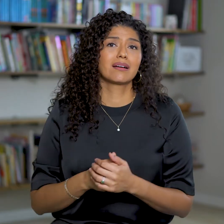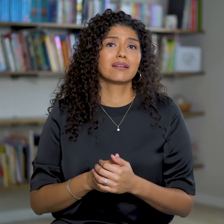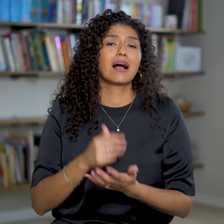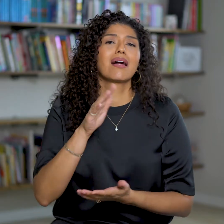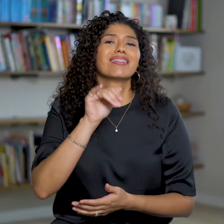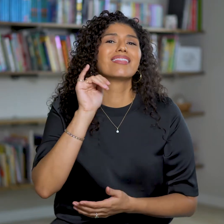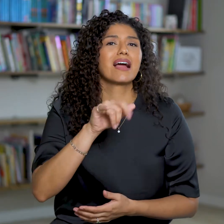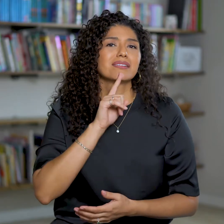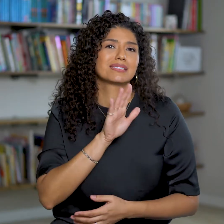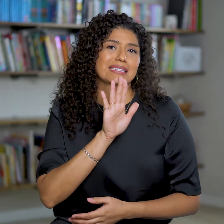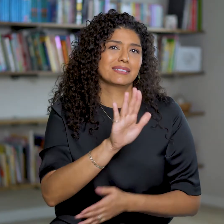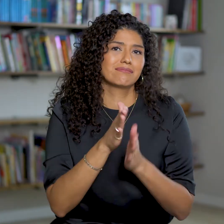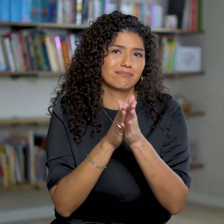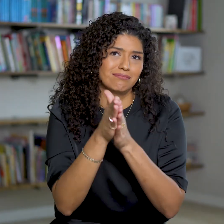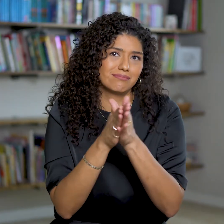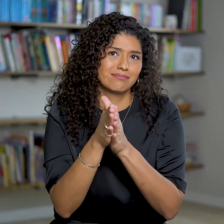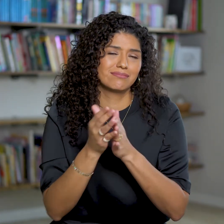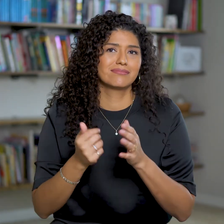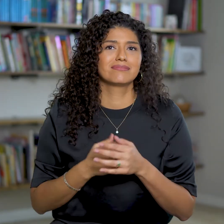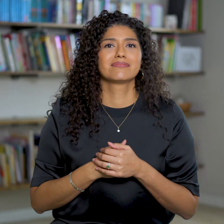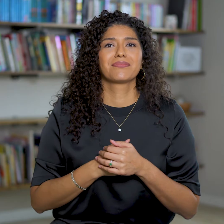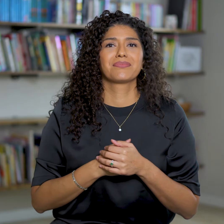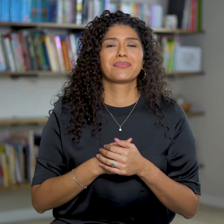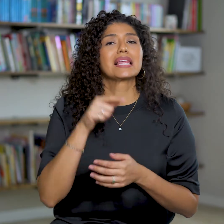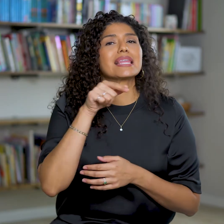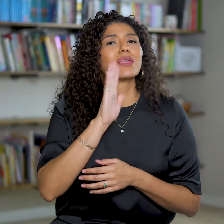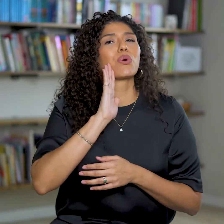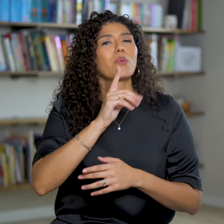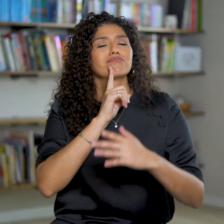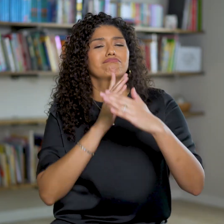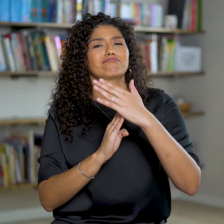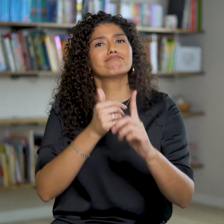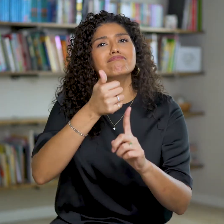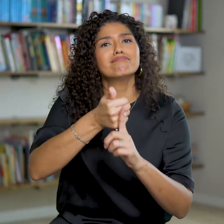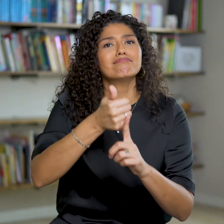that’s his motivation—and he’ll humble himself